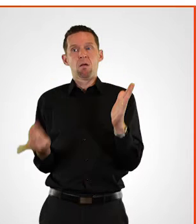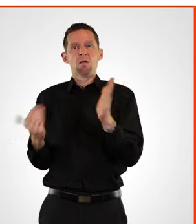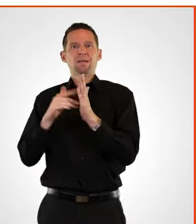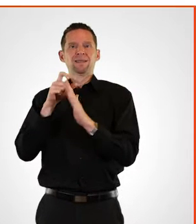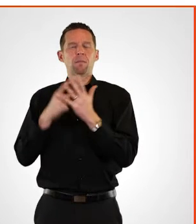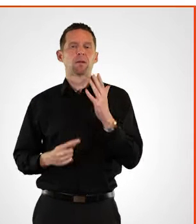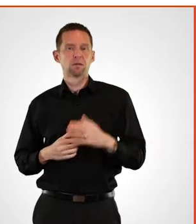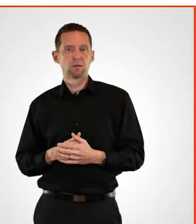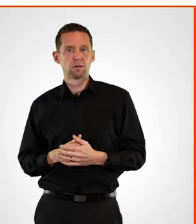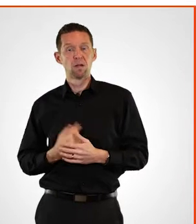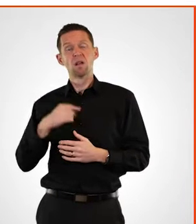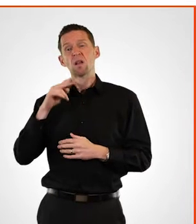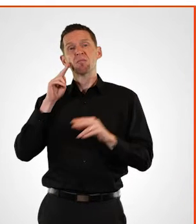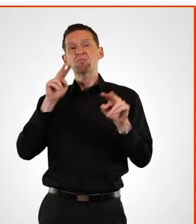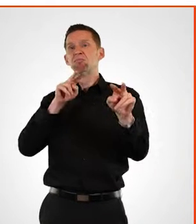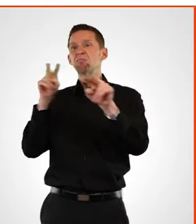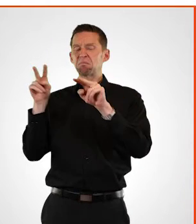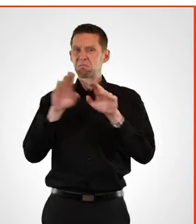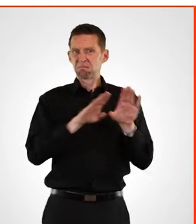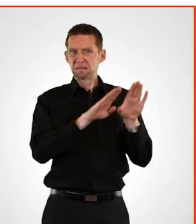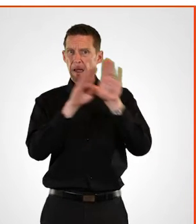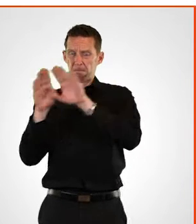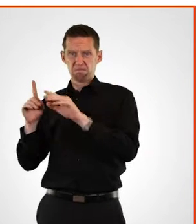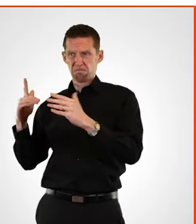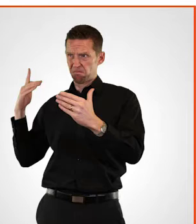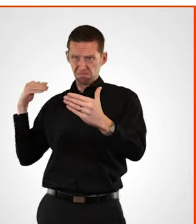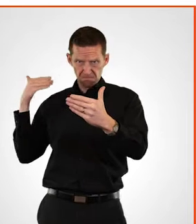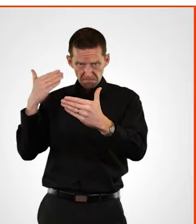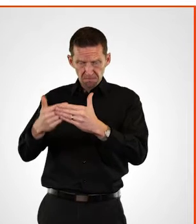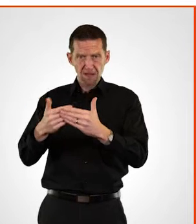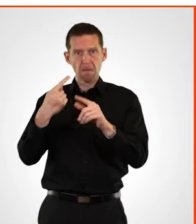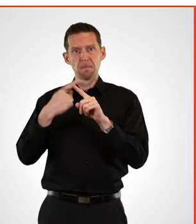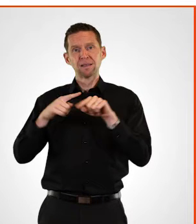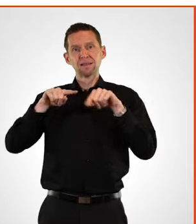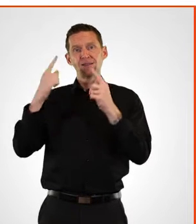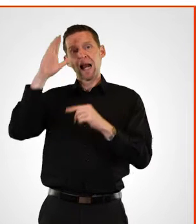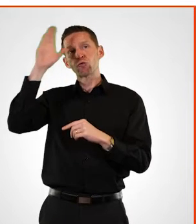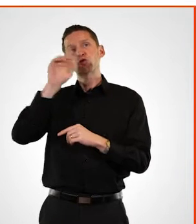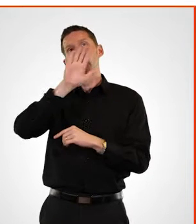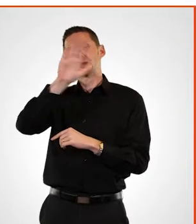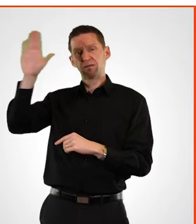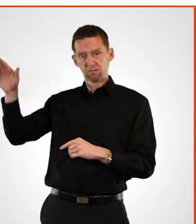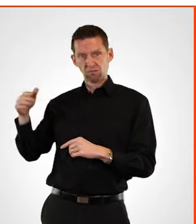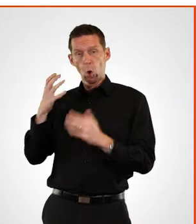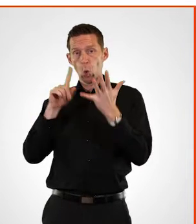That number has been consistent across time and also across countries.